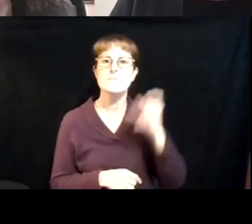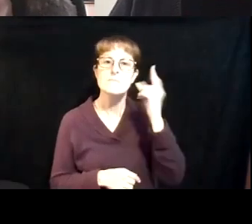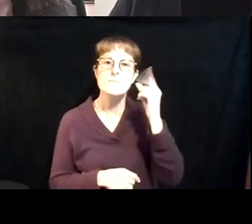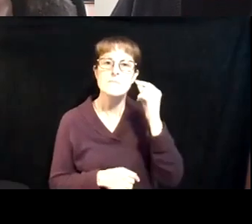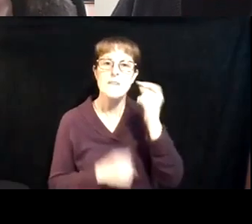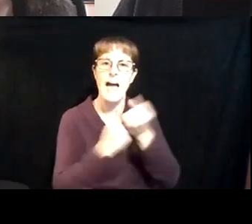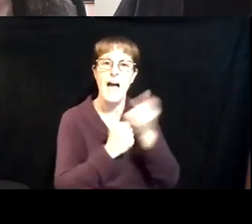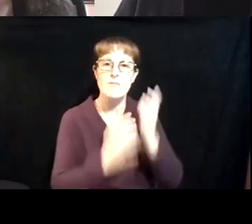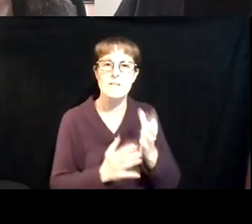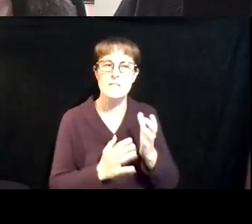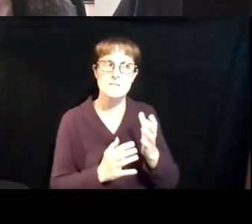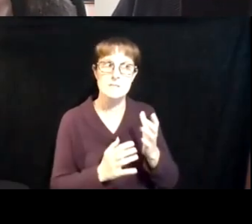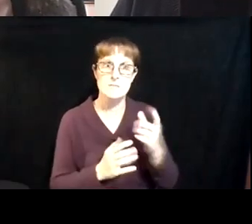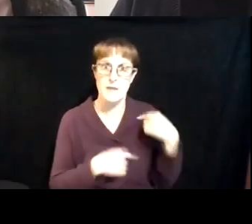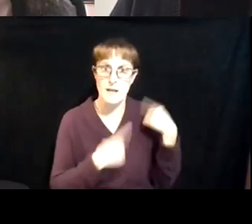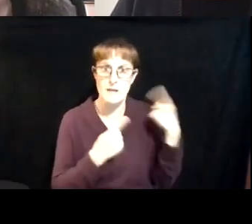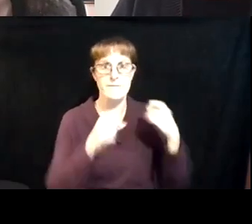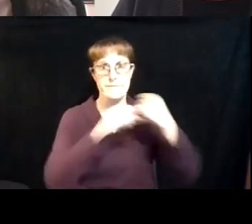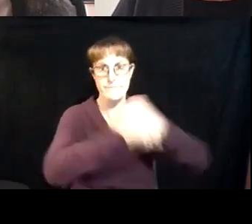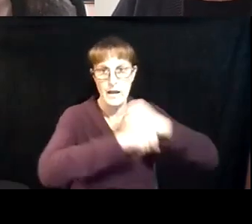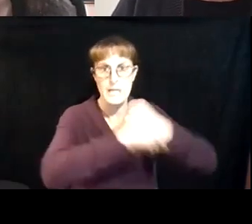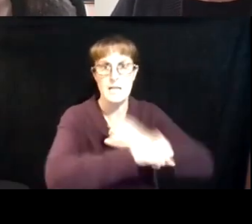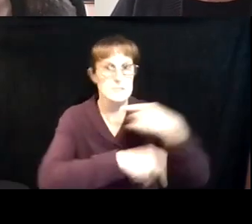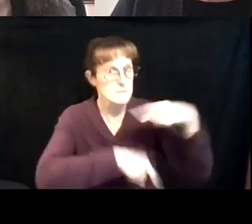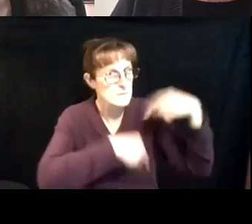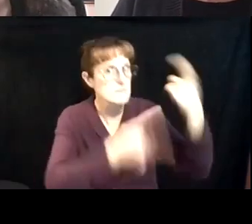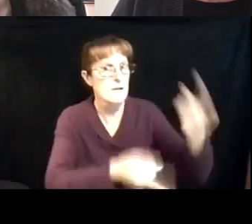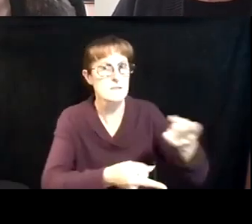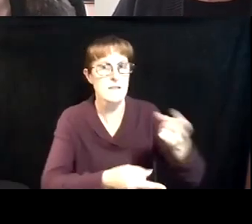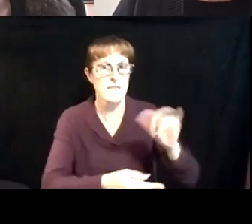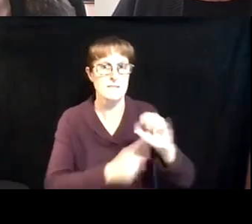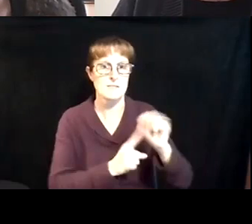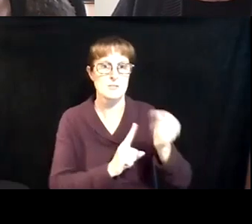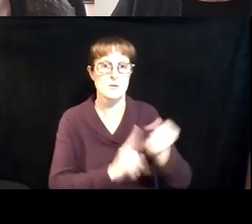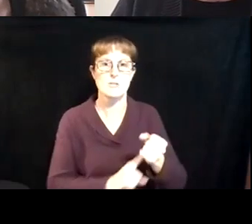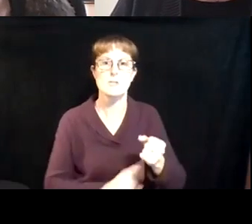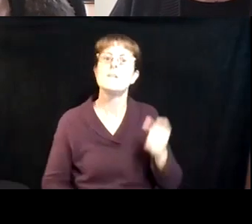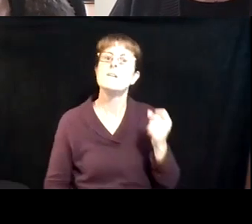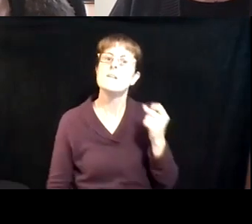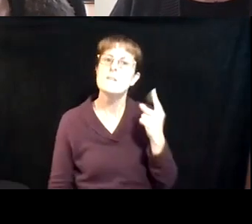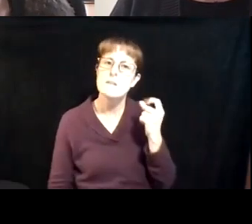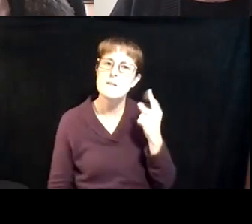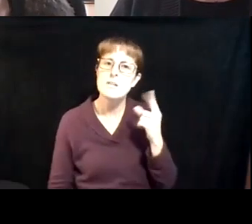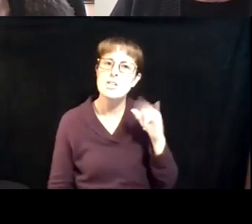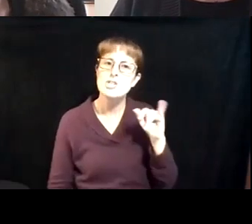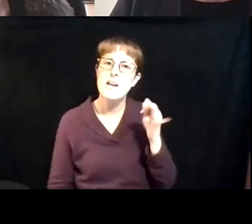But when Jennifer sent her letter and at first Jennifer sent me the letter saying,